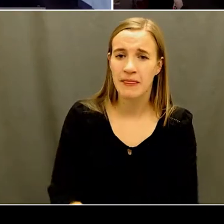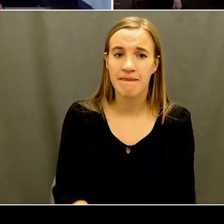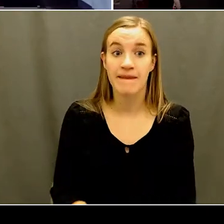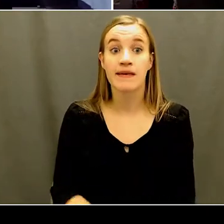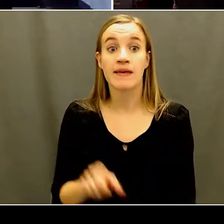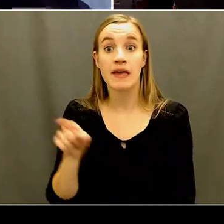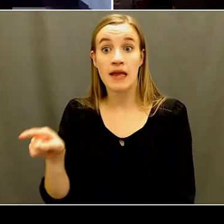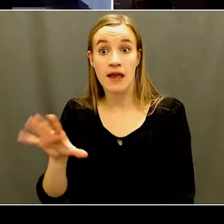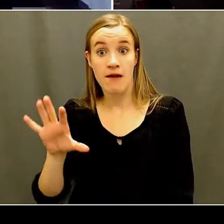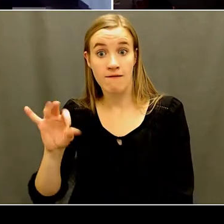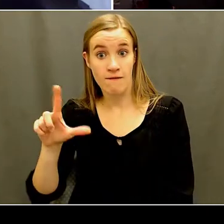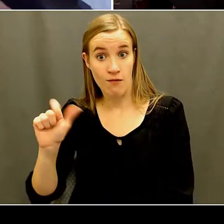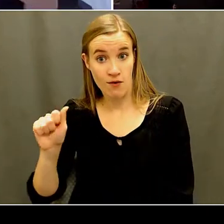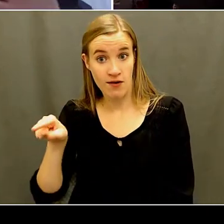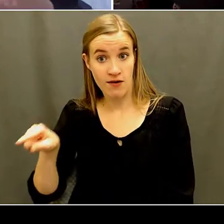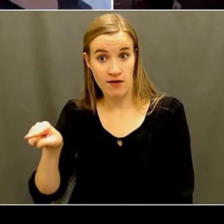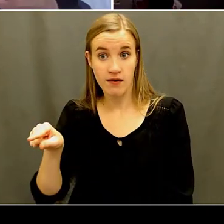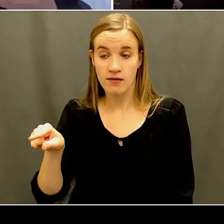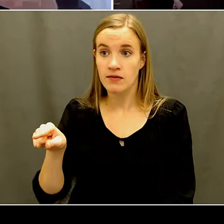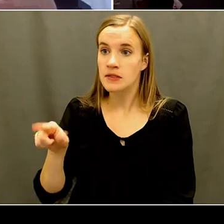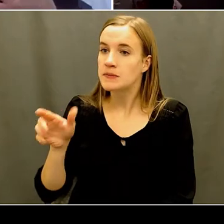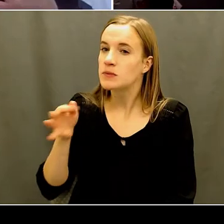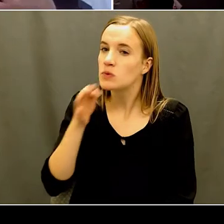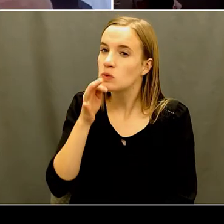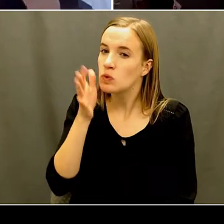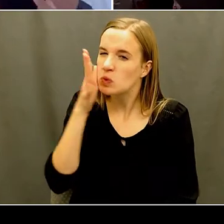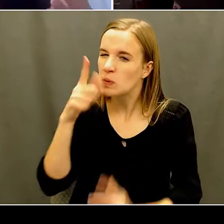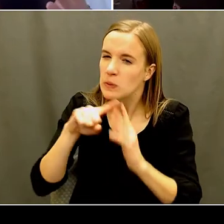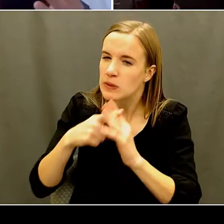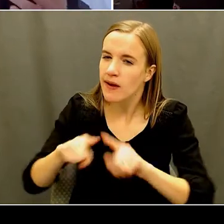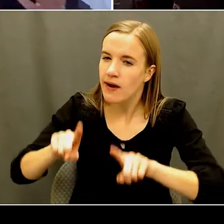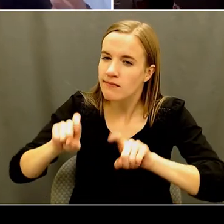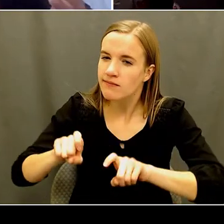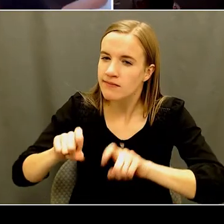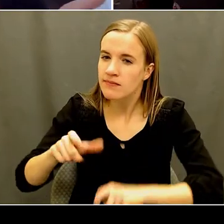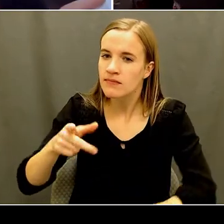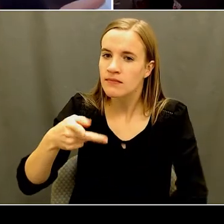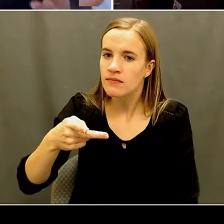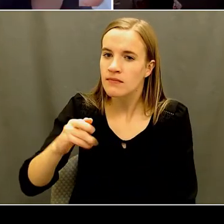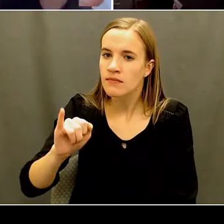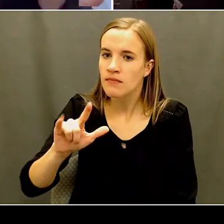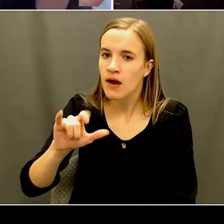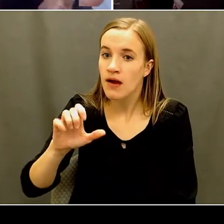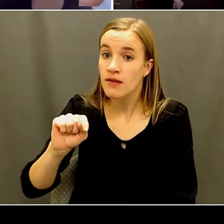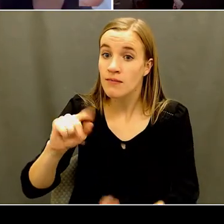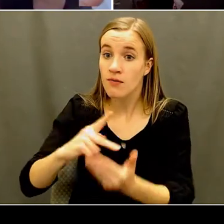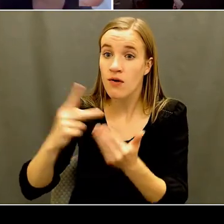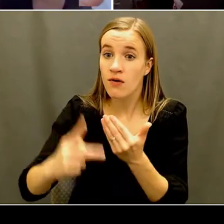for me, I don't think that there is a single best solution. I think we need to